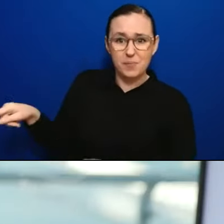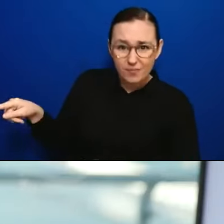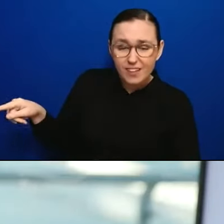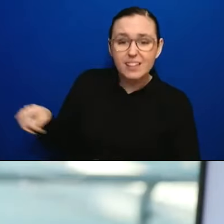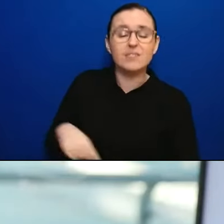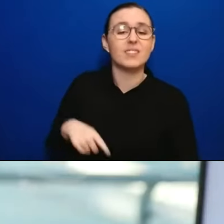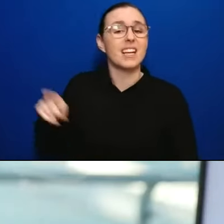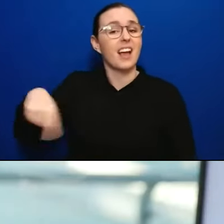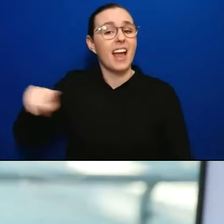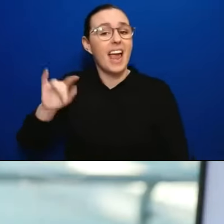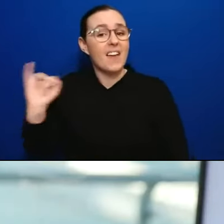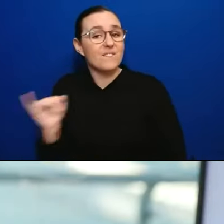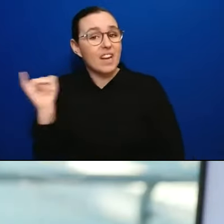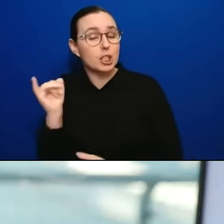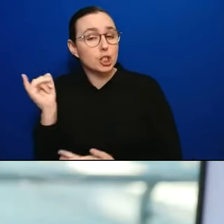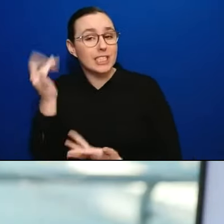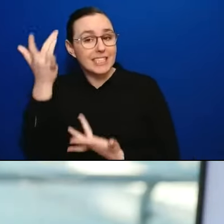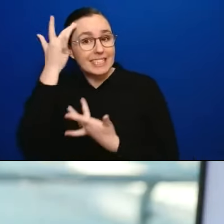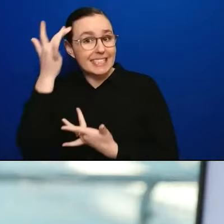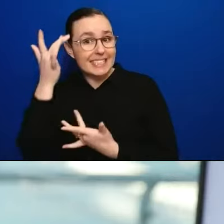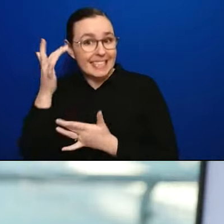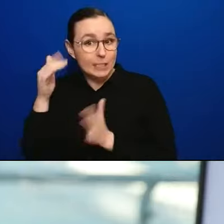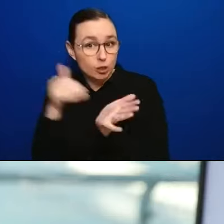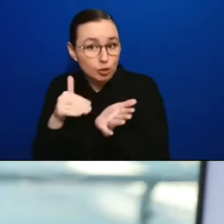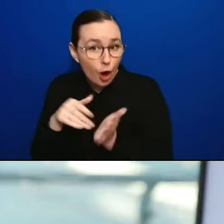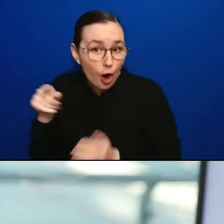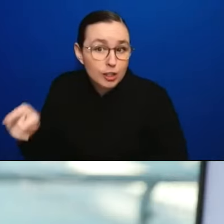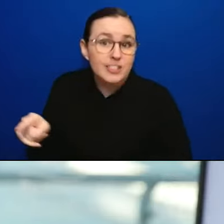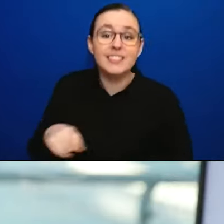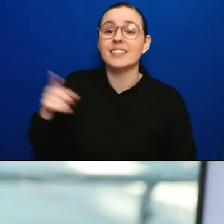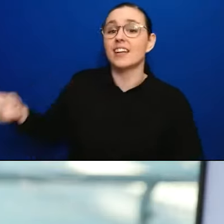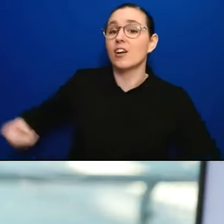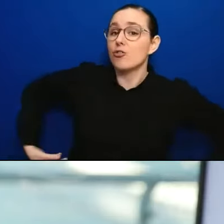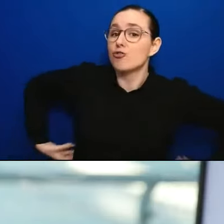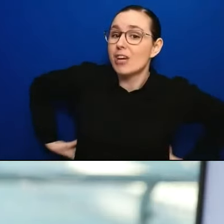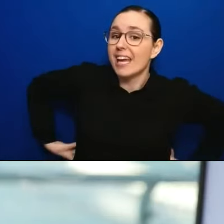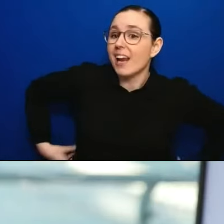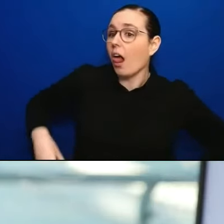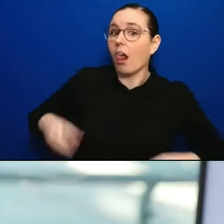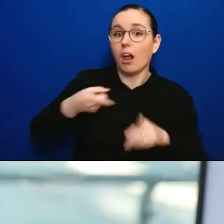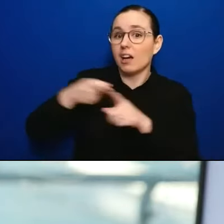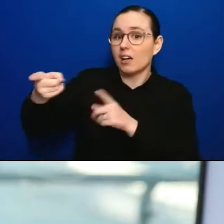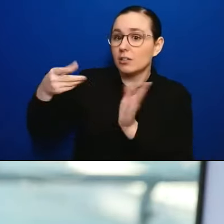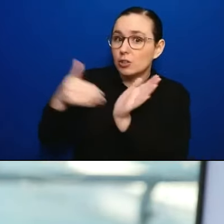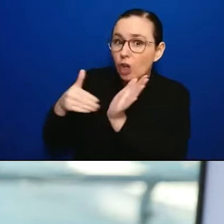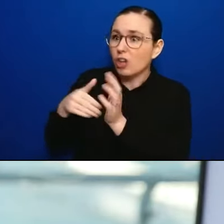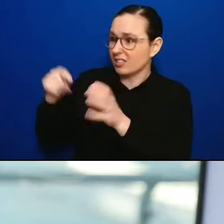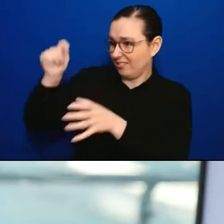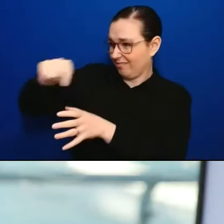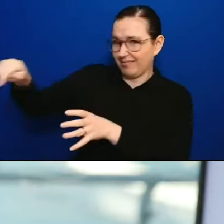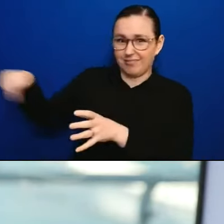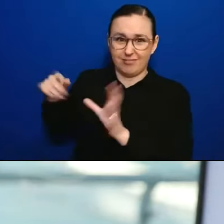authorities. But also to the teams at the BC renal, BC cancer and BC transplant because we know